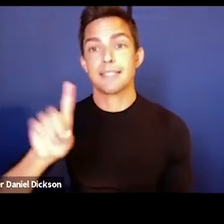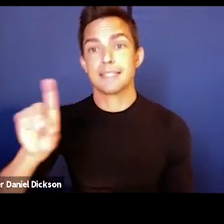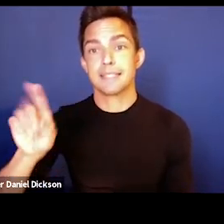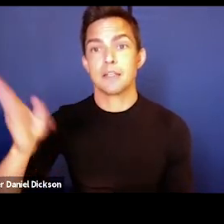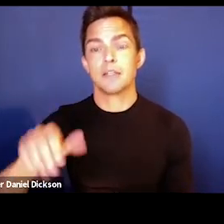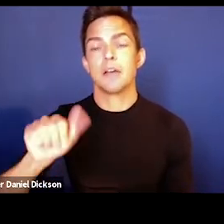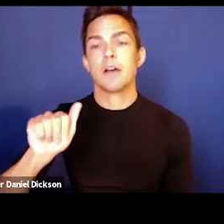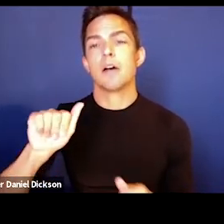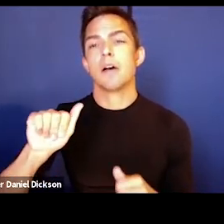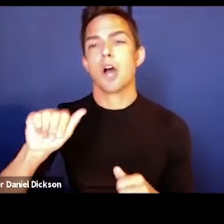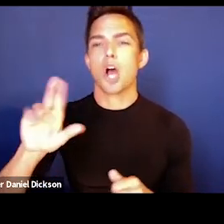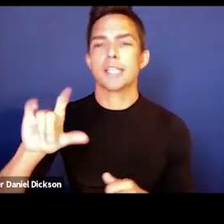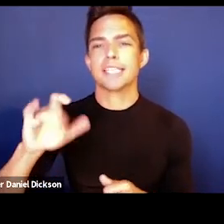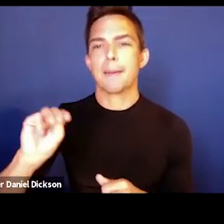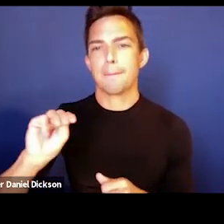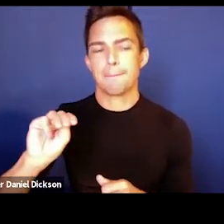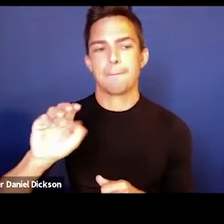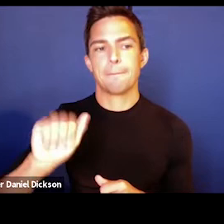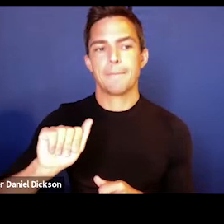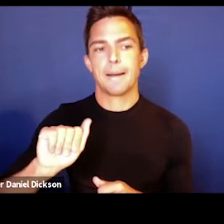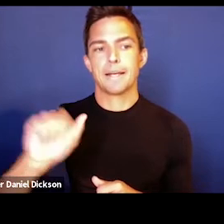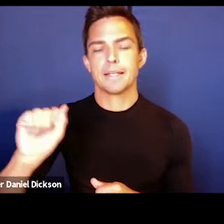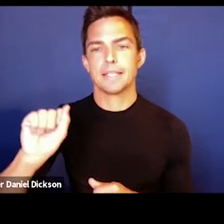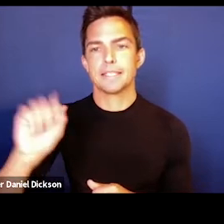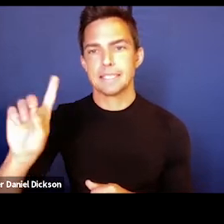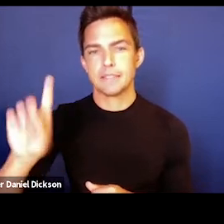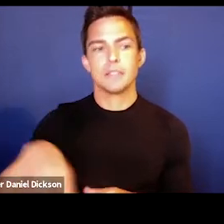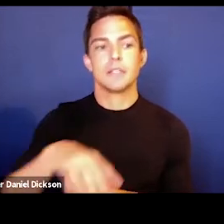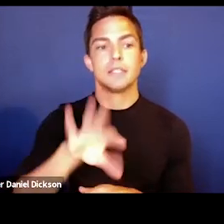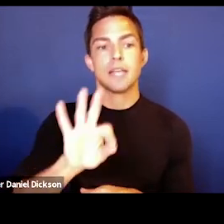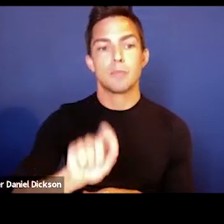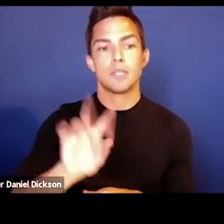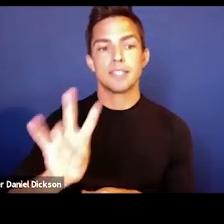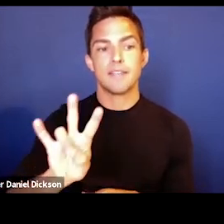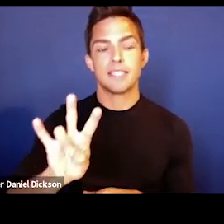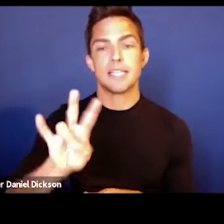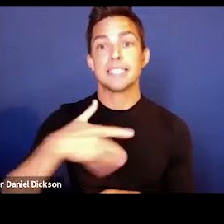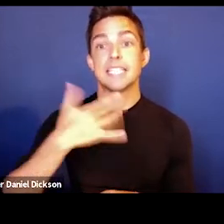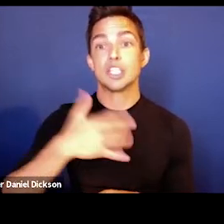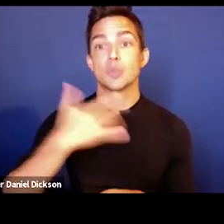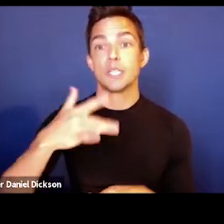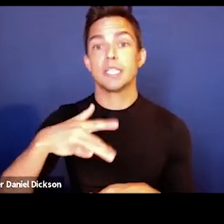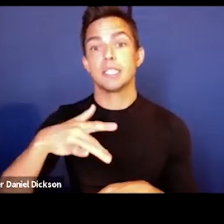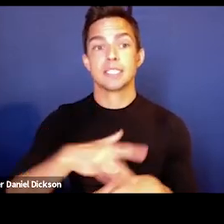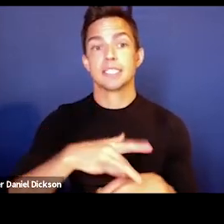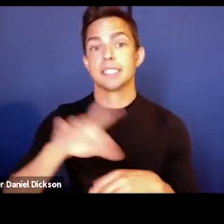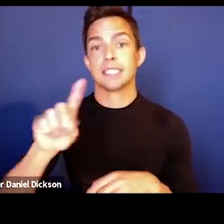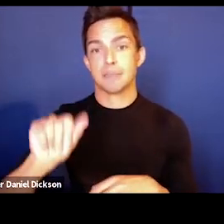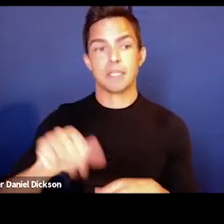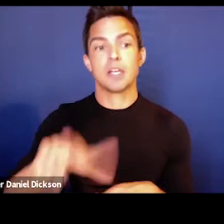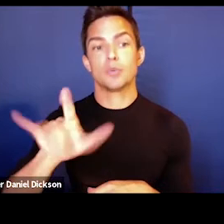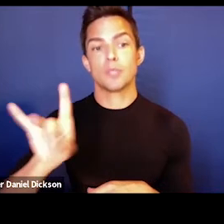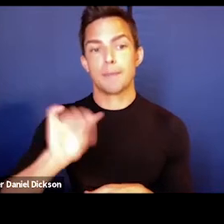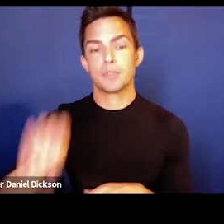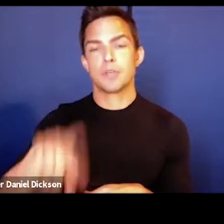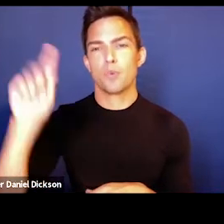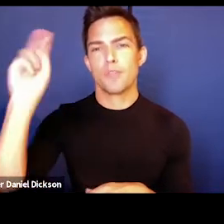spectrum disorder, 9.7 for sensory disability and approximately 28 with a neurological disability.